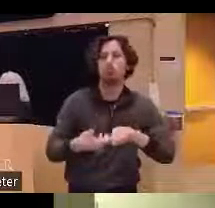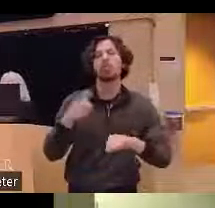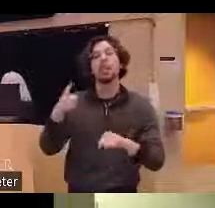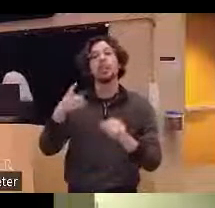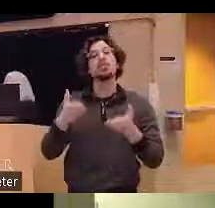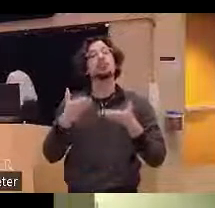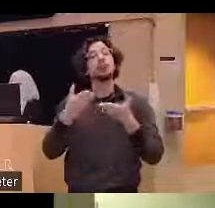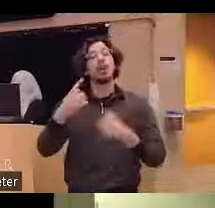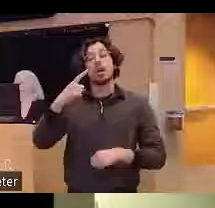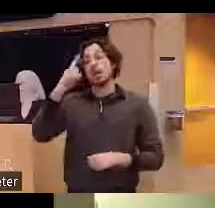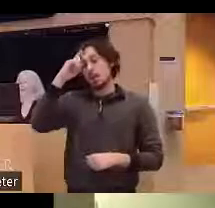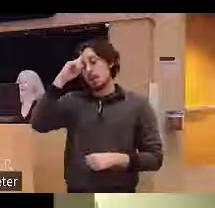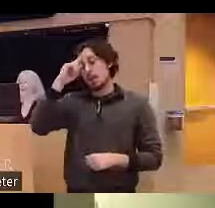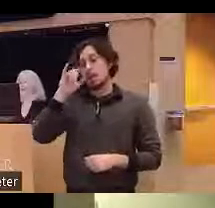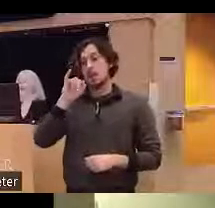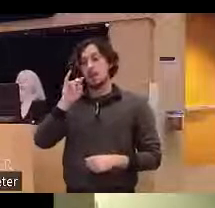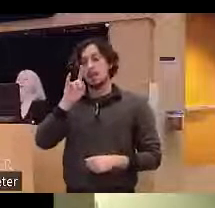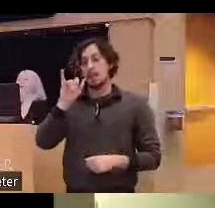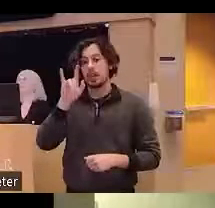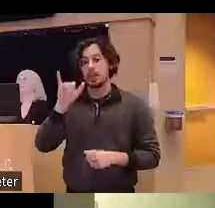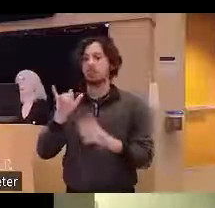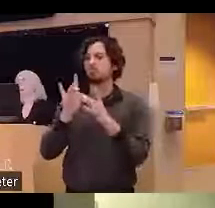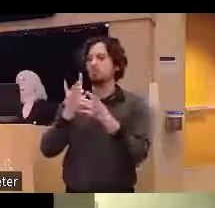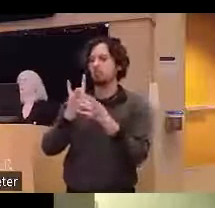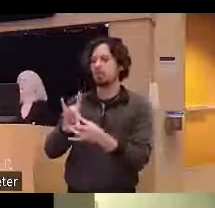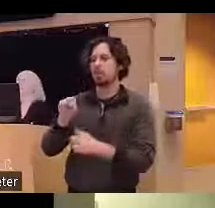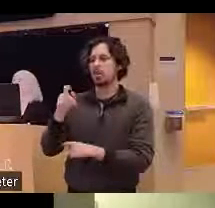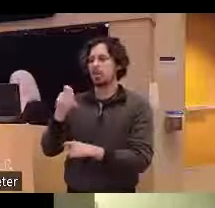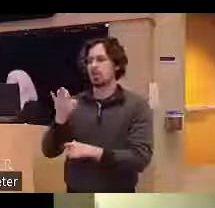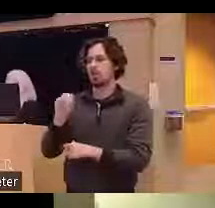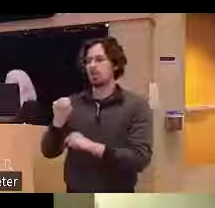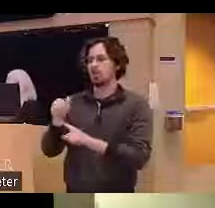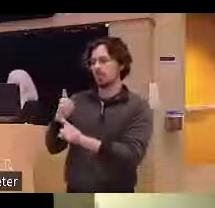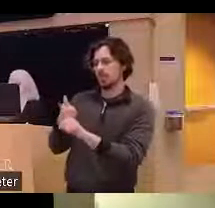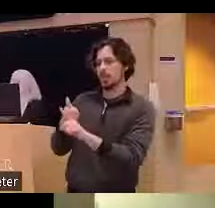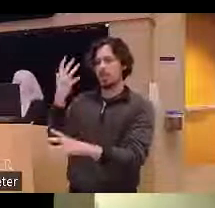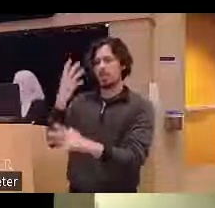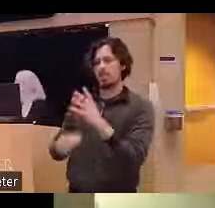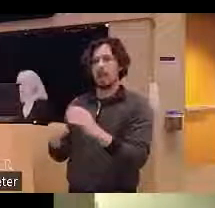was due to sperm that somehow lacked a power to build the brain you know that point they drew a